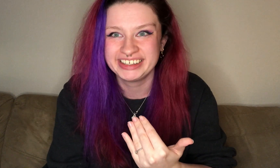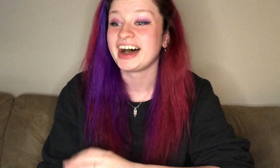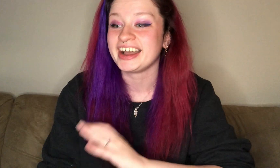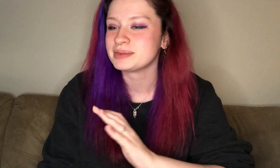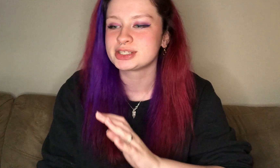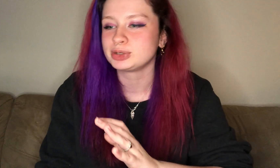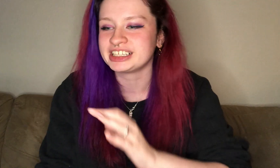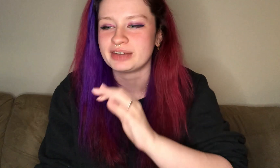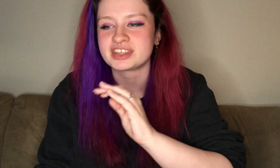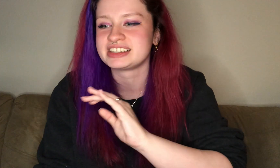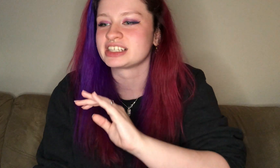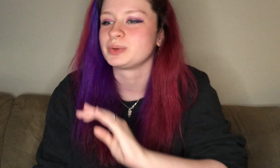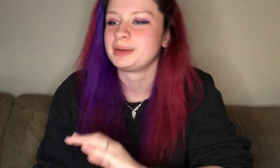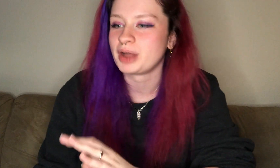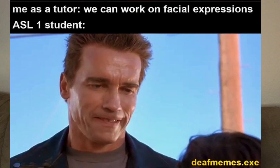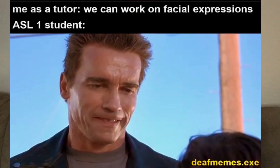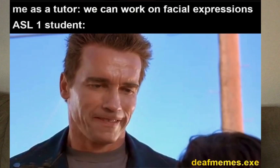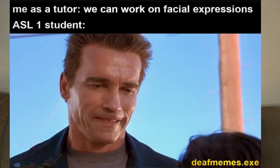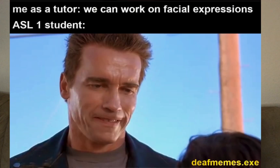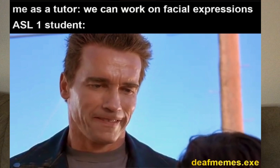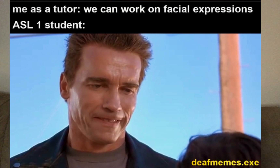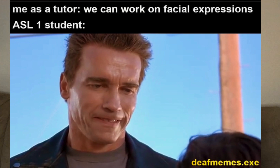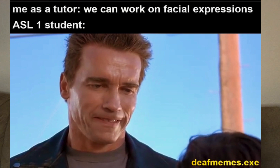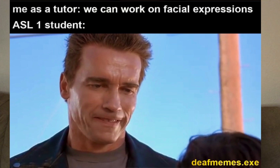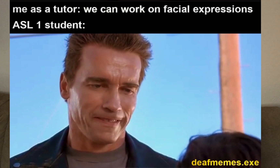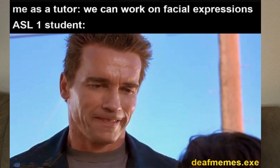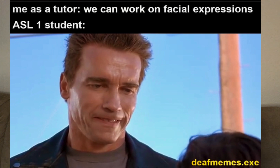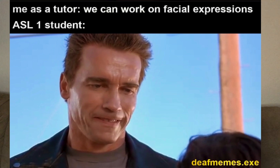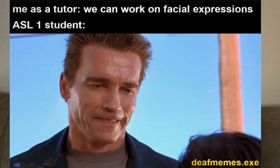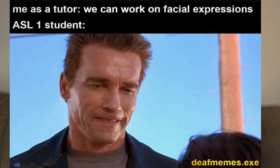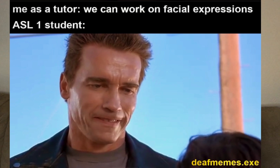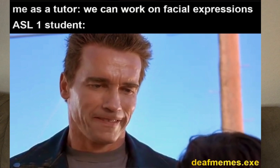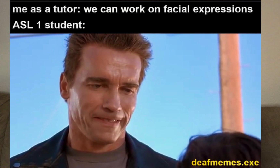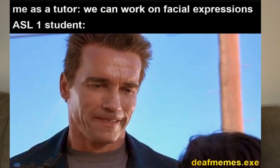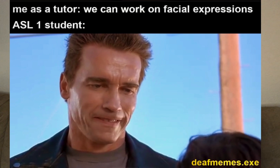i absolutely love this next one alright me as a tutor: we can work on facial expressions